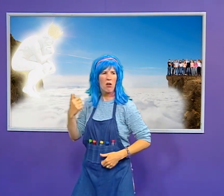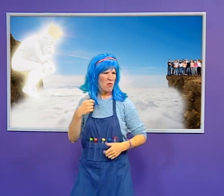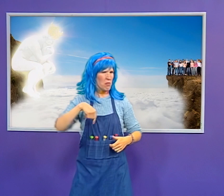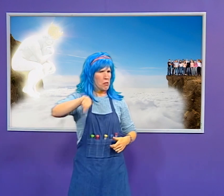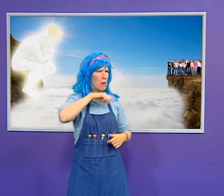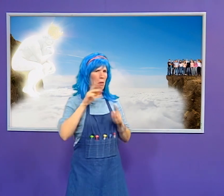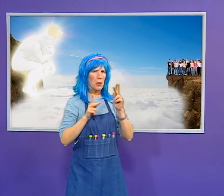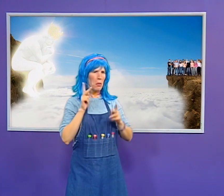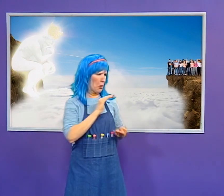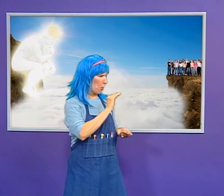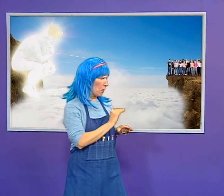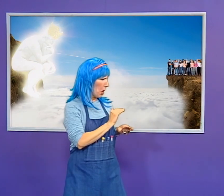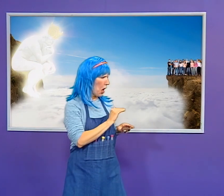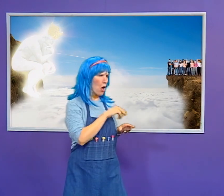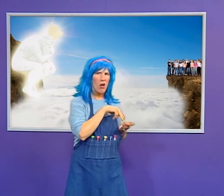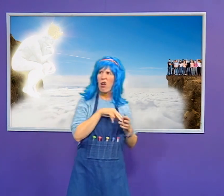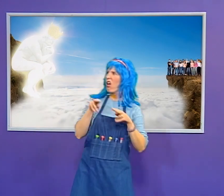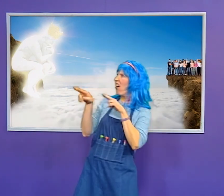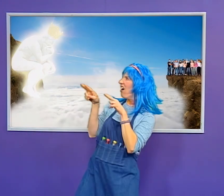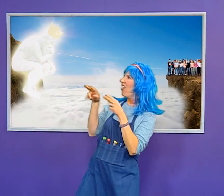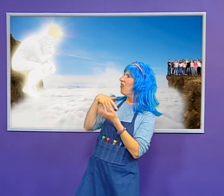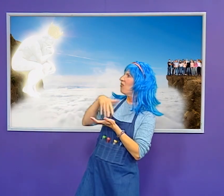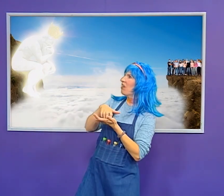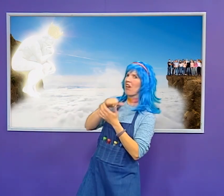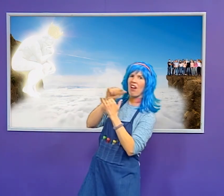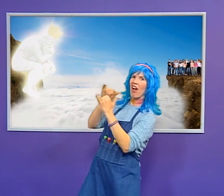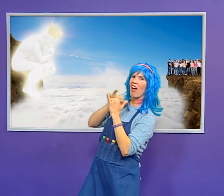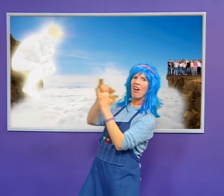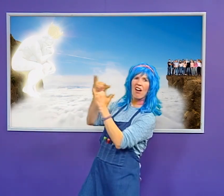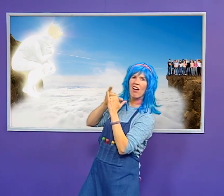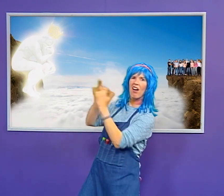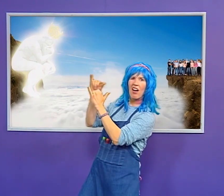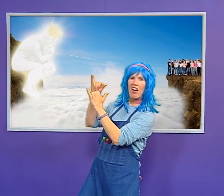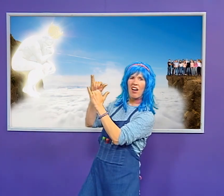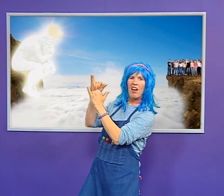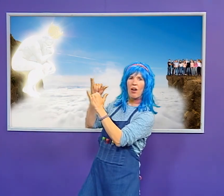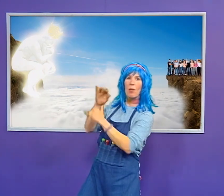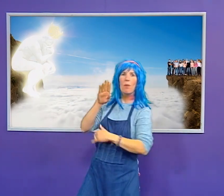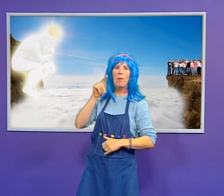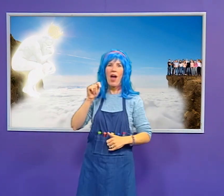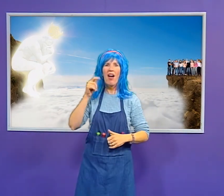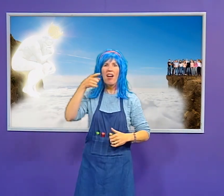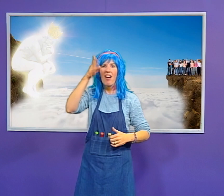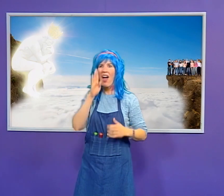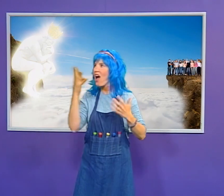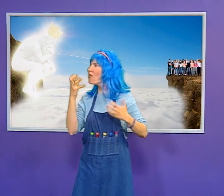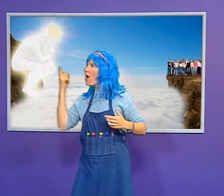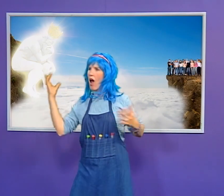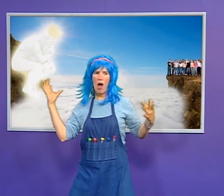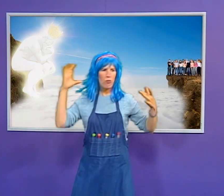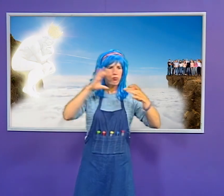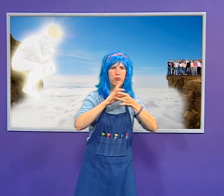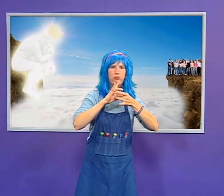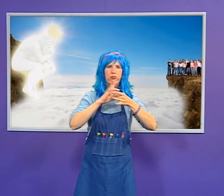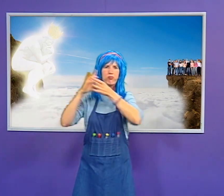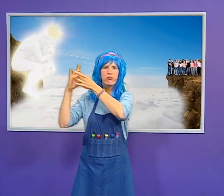NOW IMAGINE WE ARE STANDING HERE. WE'RE SMALL AND WEAK AND WE ARE NOT LIKE GOD. BUT GOD WANTS US TO HAVE A RELATIONSHIP.